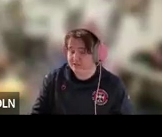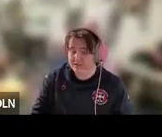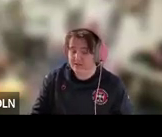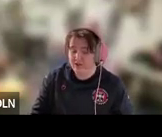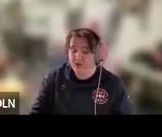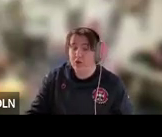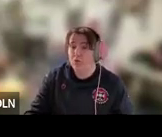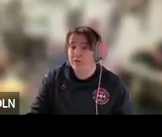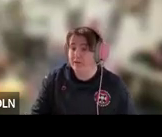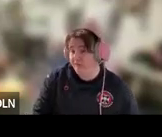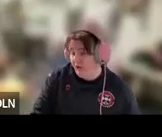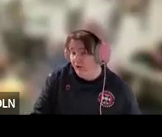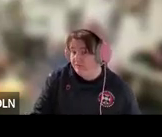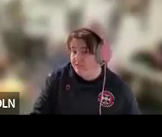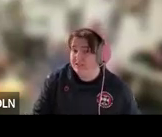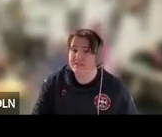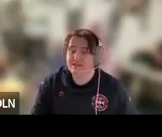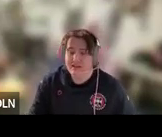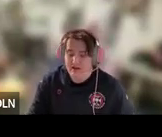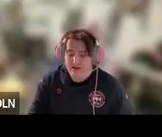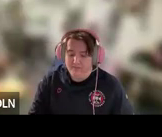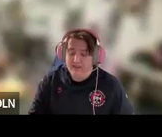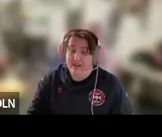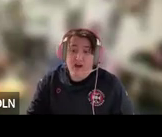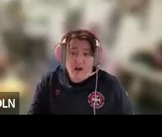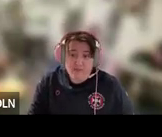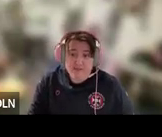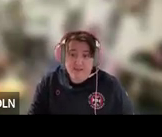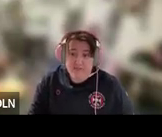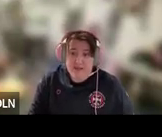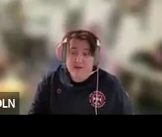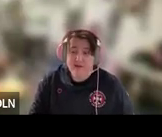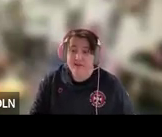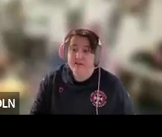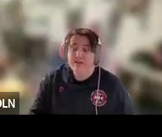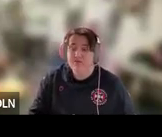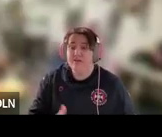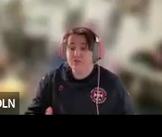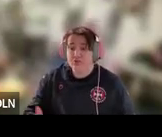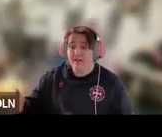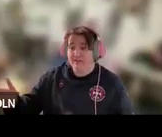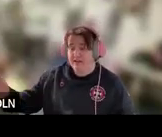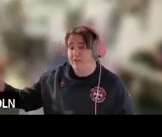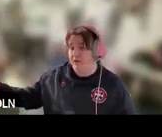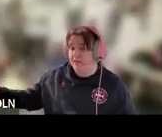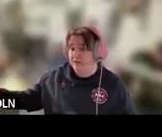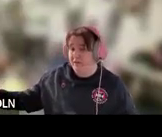correctly, who had been involved in it any comments they had made about it, so I could track the timeline of